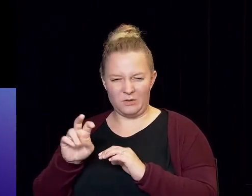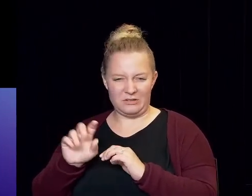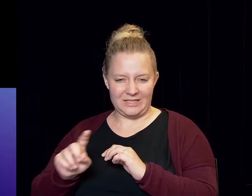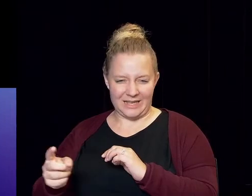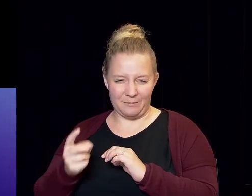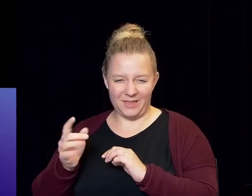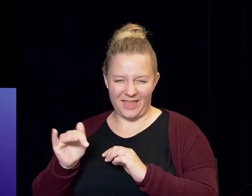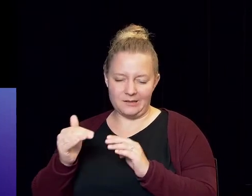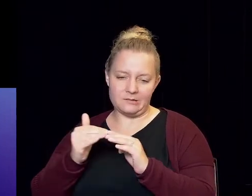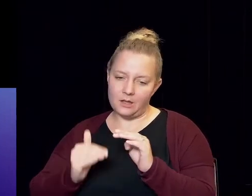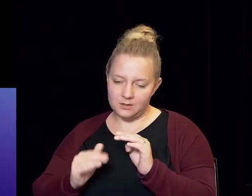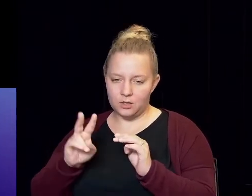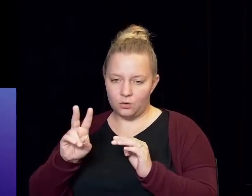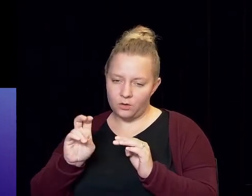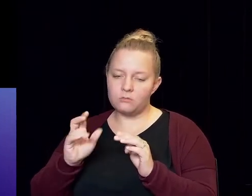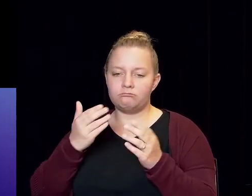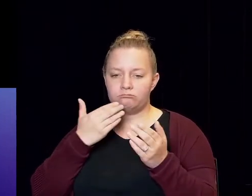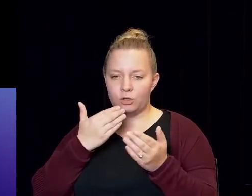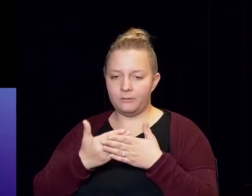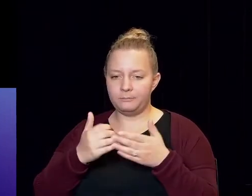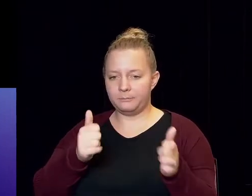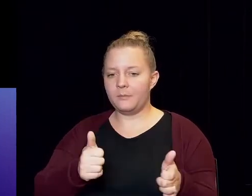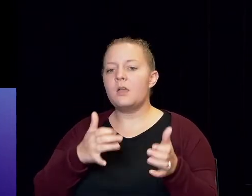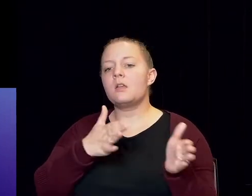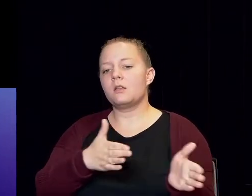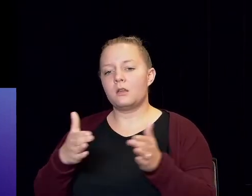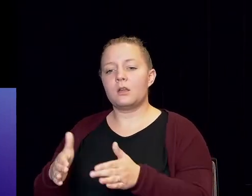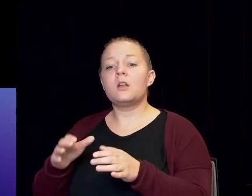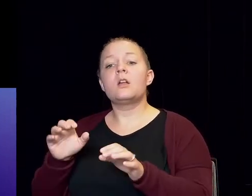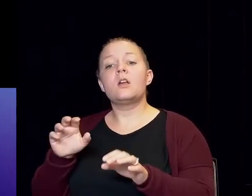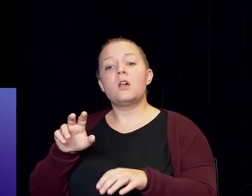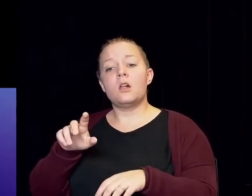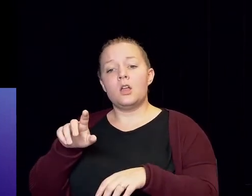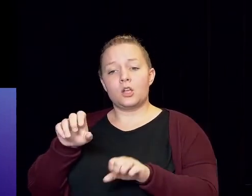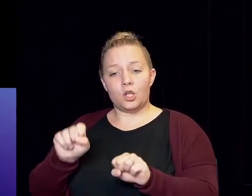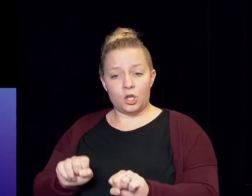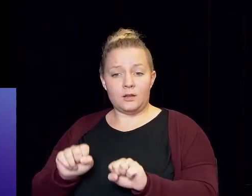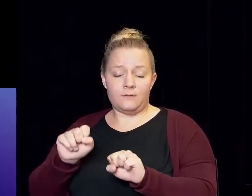You could have put 25 over 100. I could have put .25. I went ahead and took it as the fraction